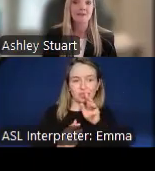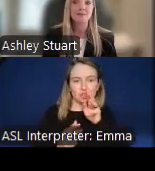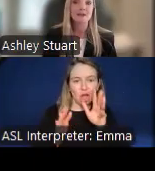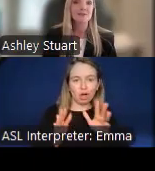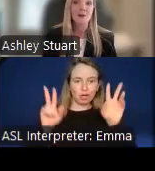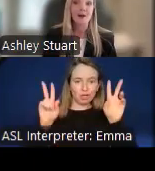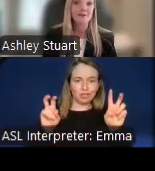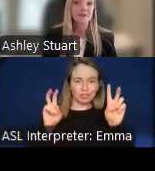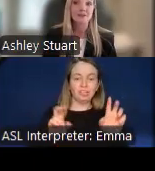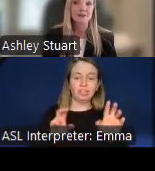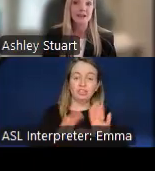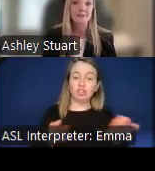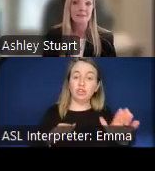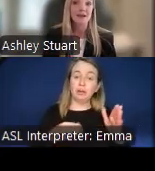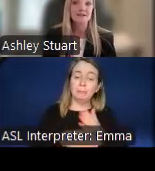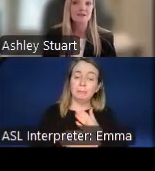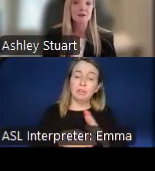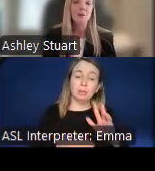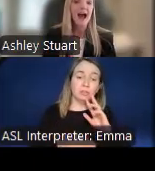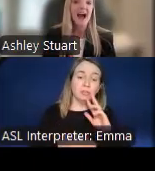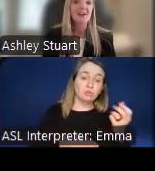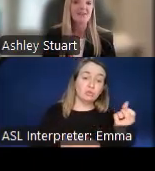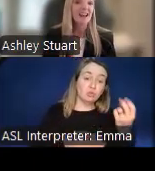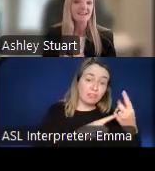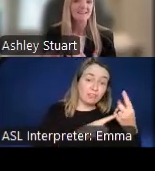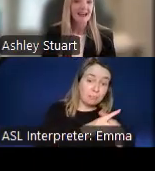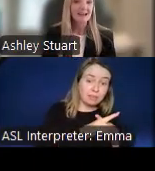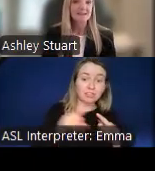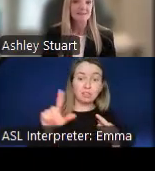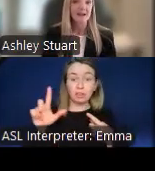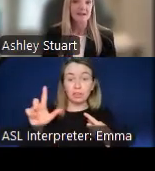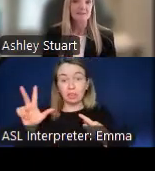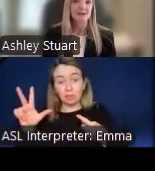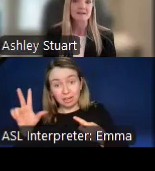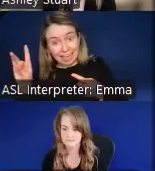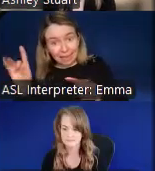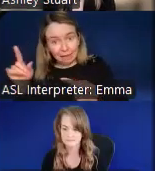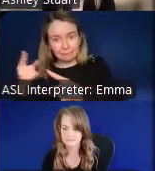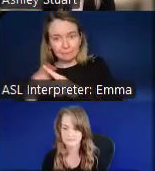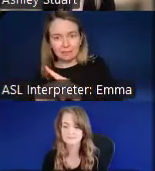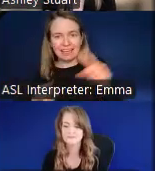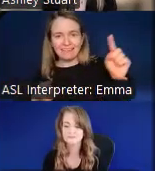between 12 to 38 months, who have less expressive language,